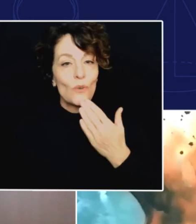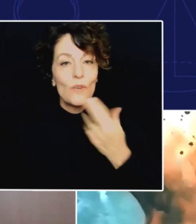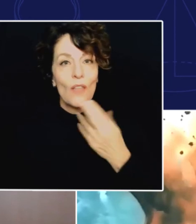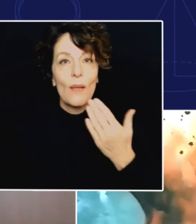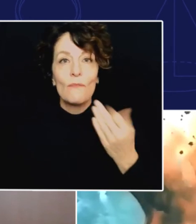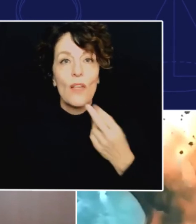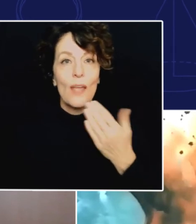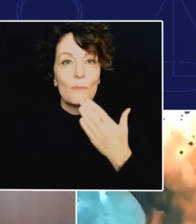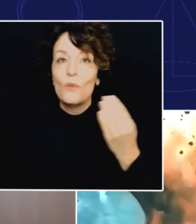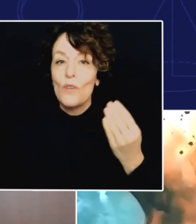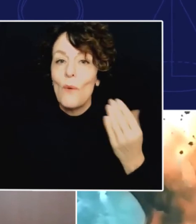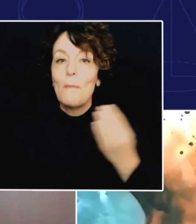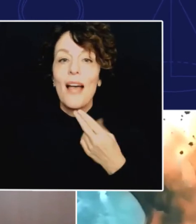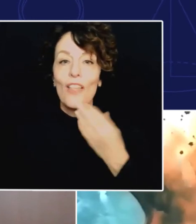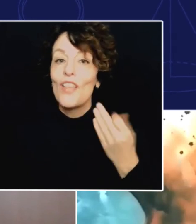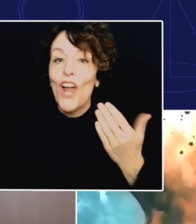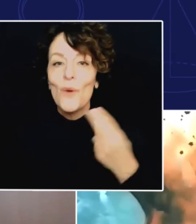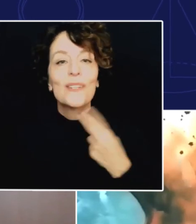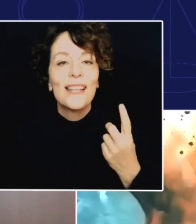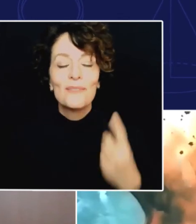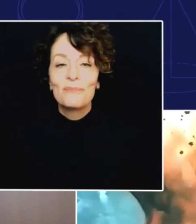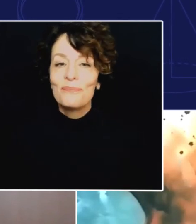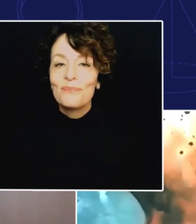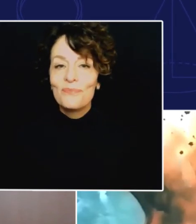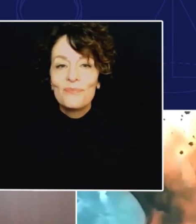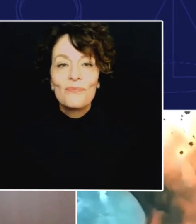would you want to tell them for them to know about their own kid?